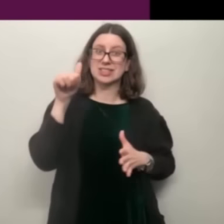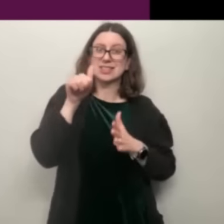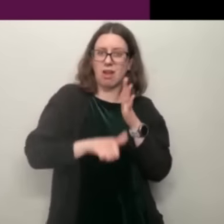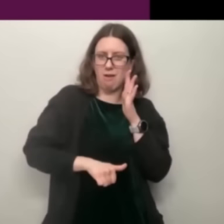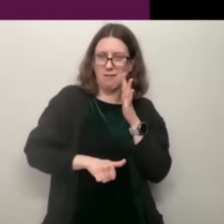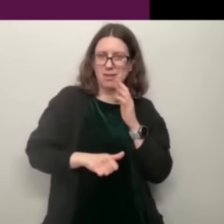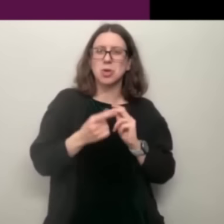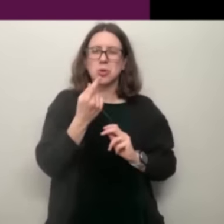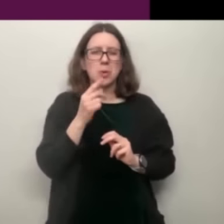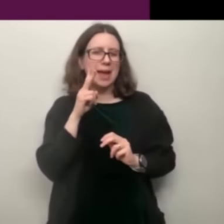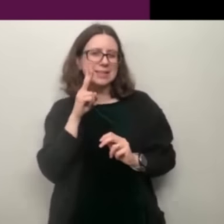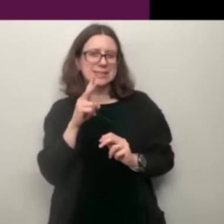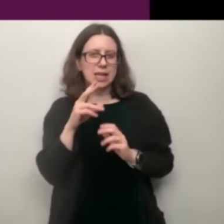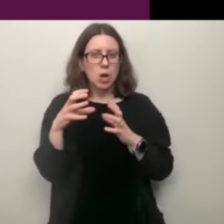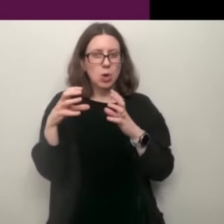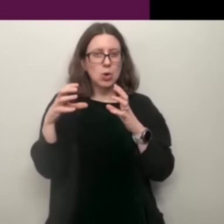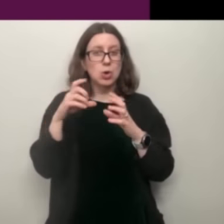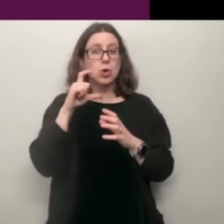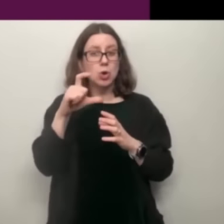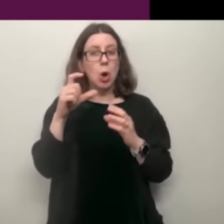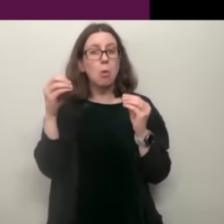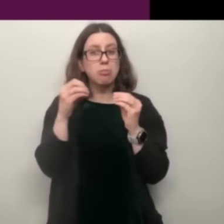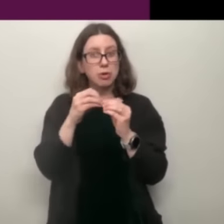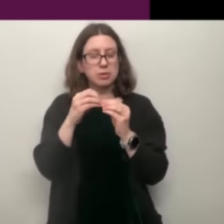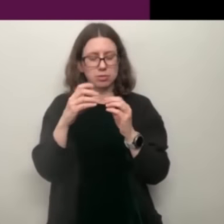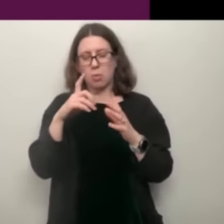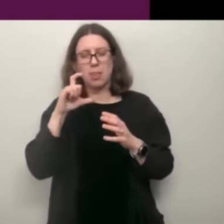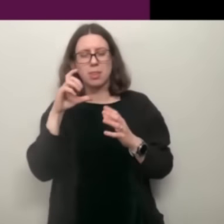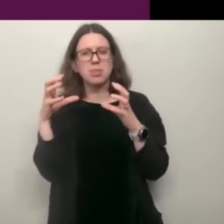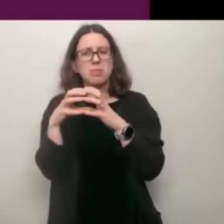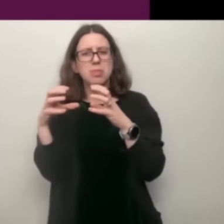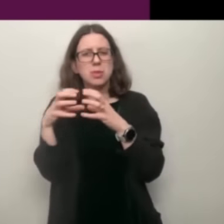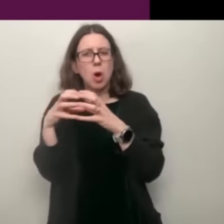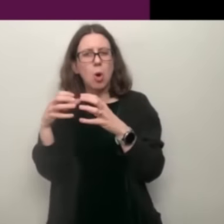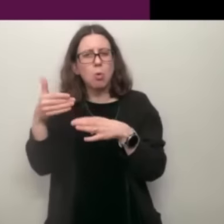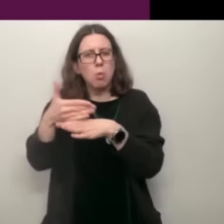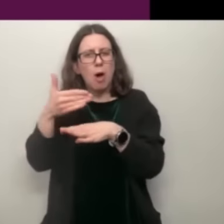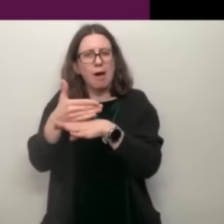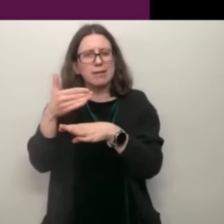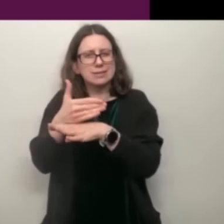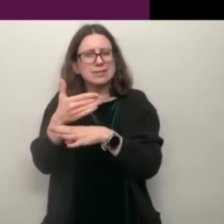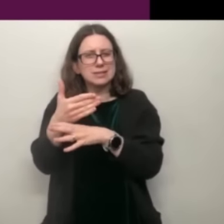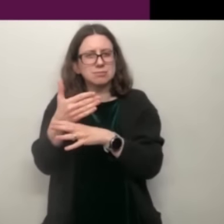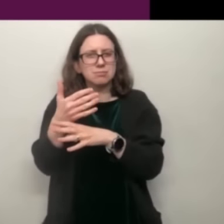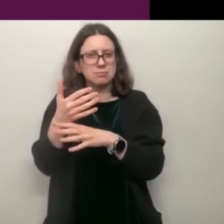that point in time when the bridge is starting to be cast. Now the Vivares print